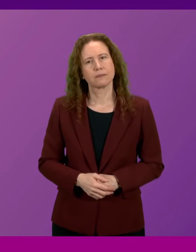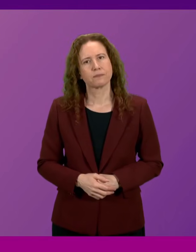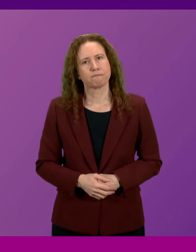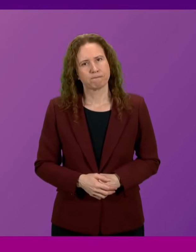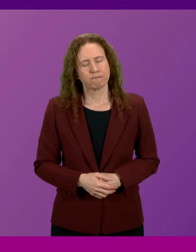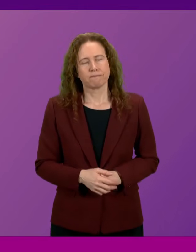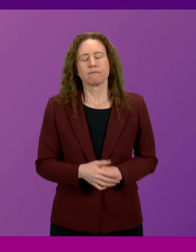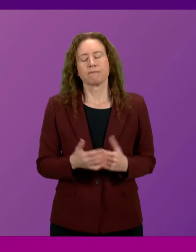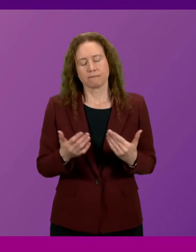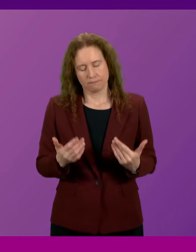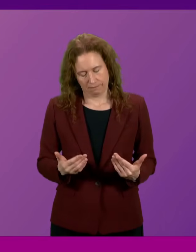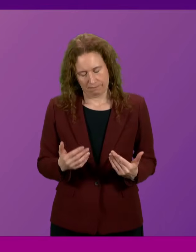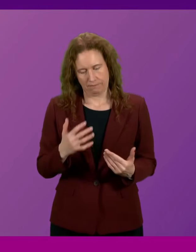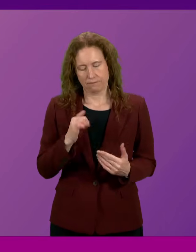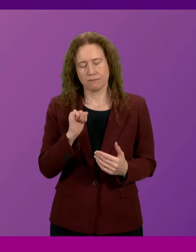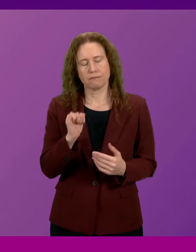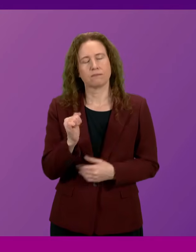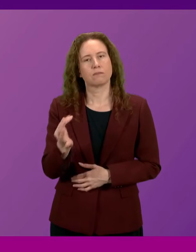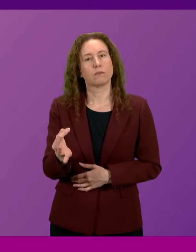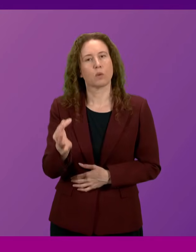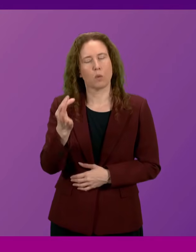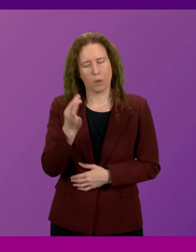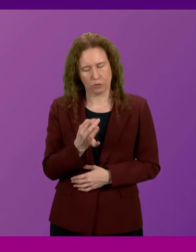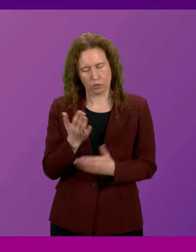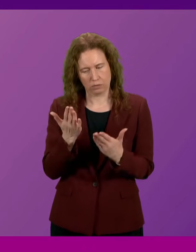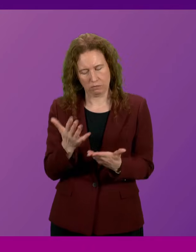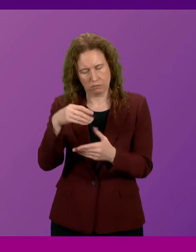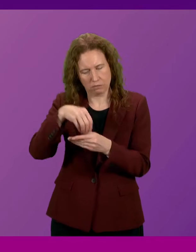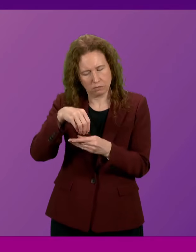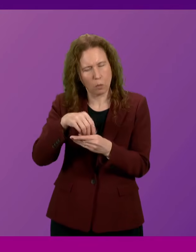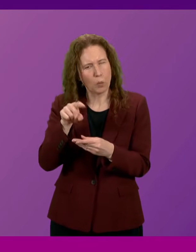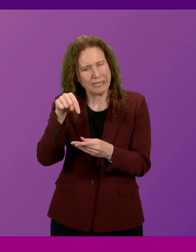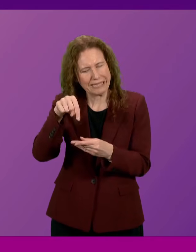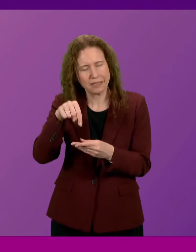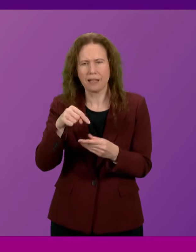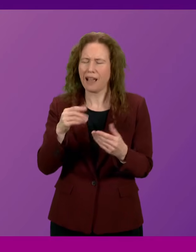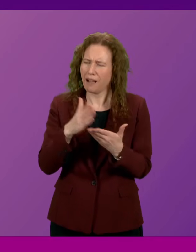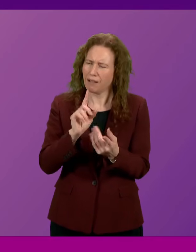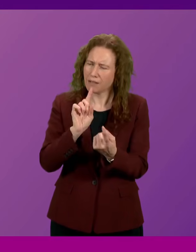On the substance of Mr Whittle’s question, I note that there are more nurses and midwives